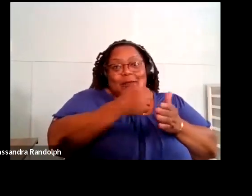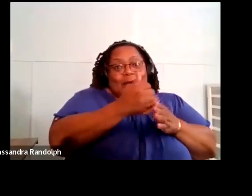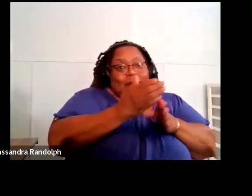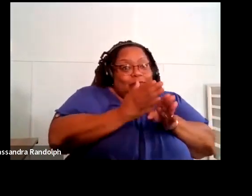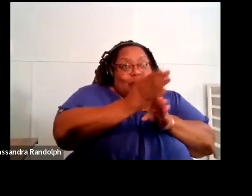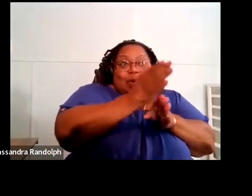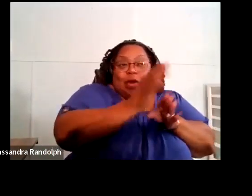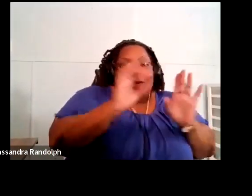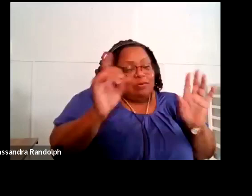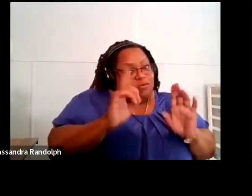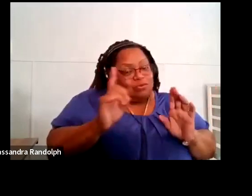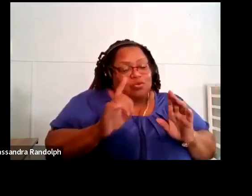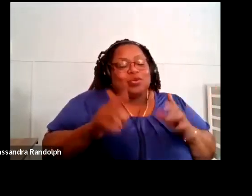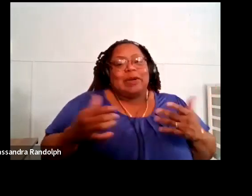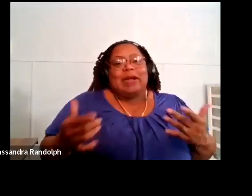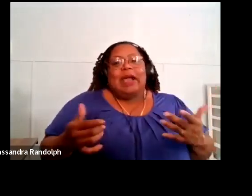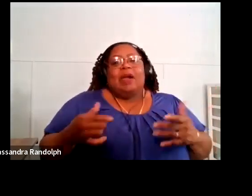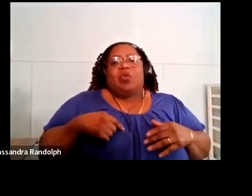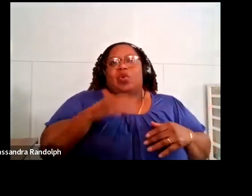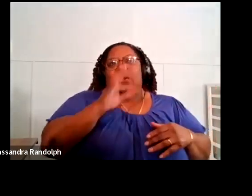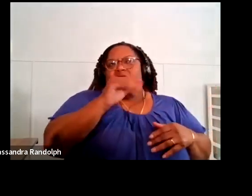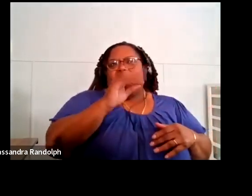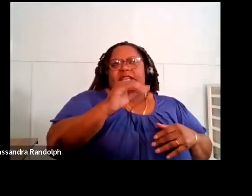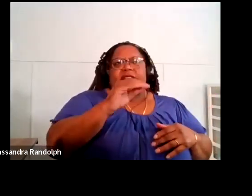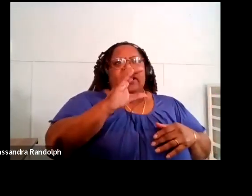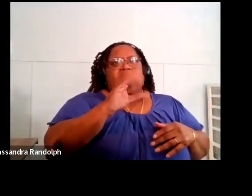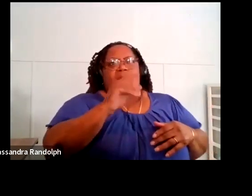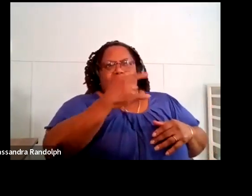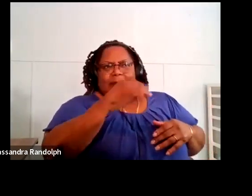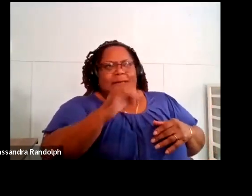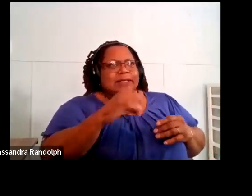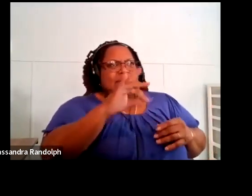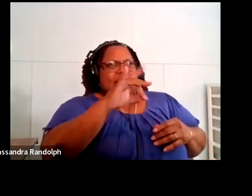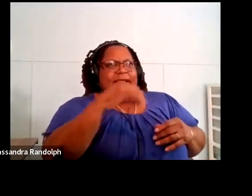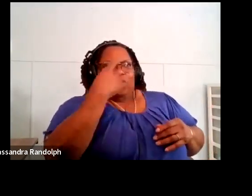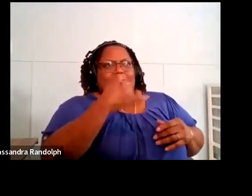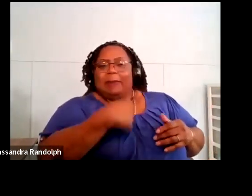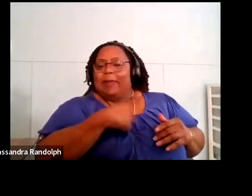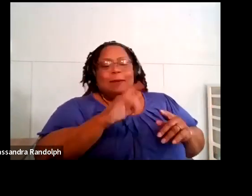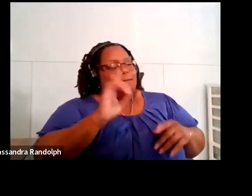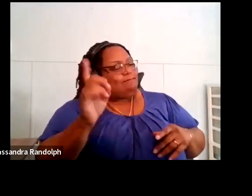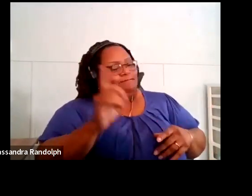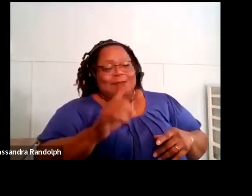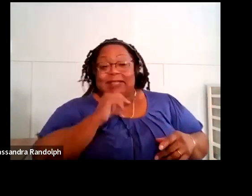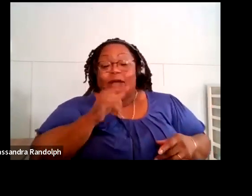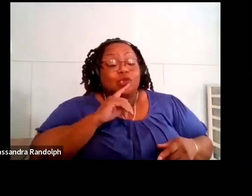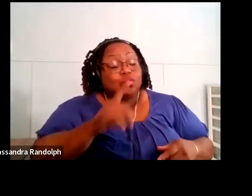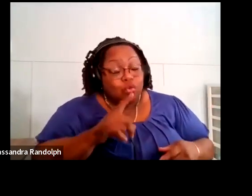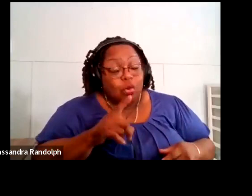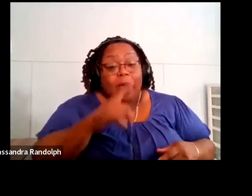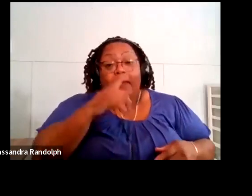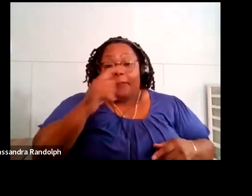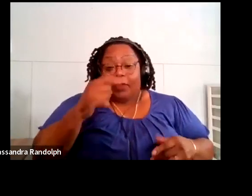Actually not, we have a great chair, shot to her. I am in charge of the House Democratic Caucus is not a black Caucus is a very diverse Caucus of